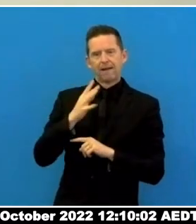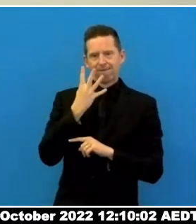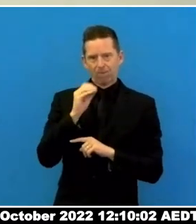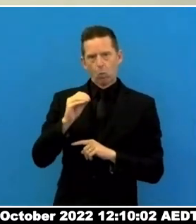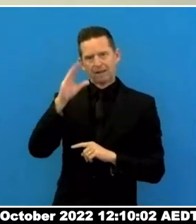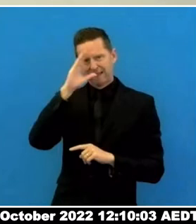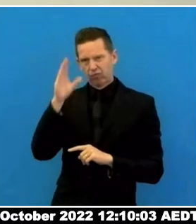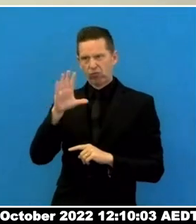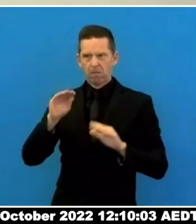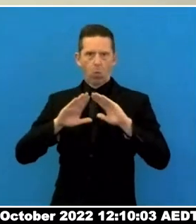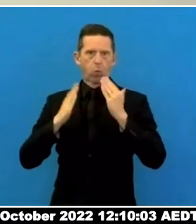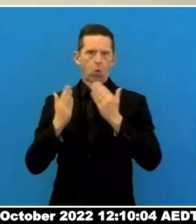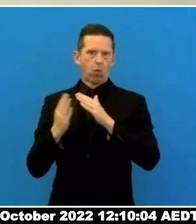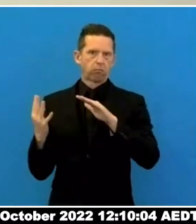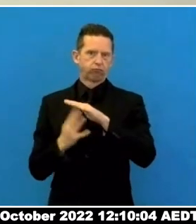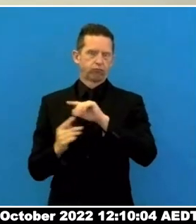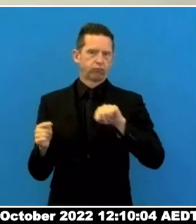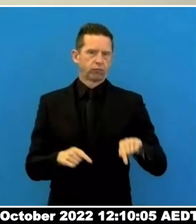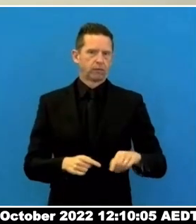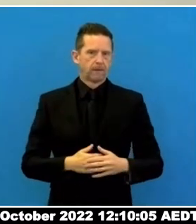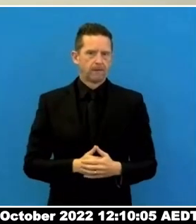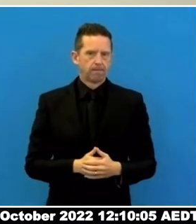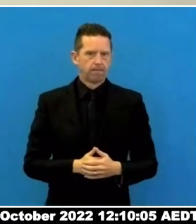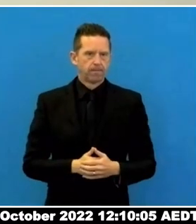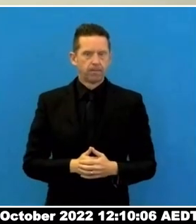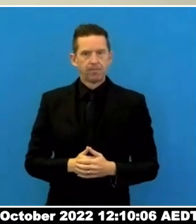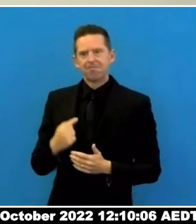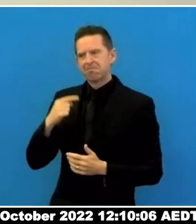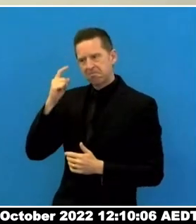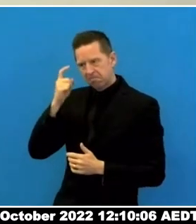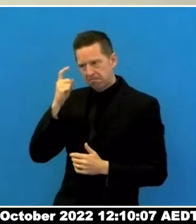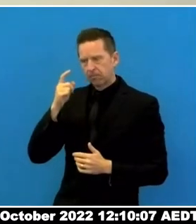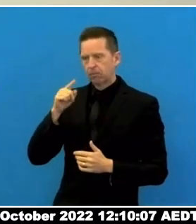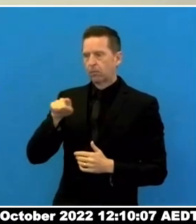In addition to the refugees who come through the humanitarian program,